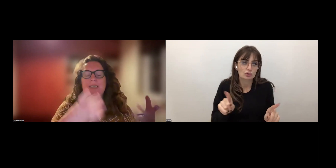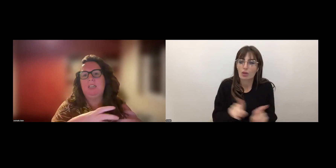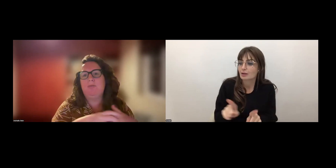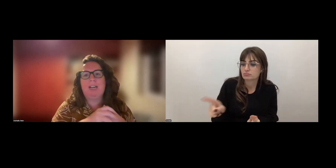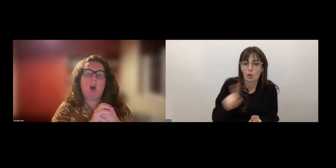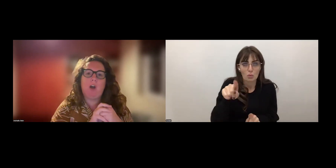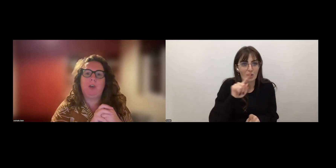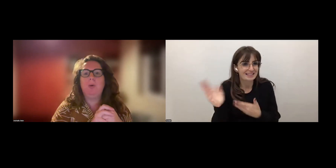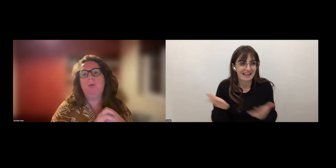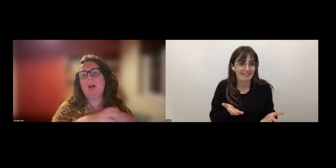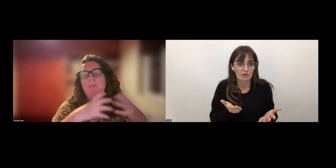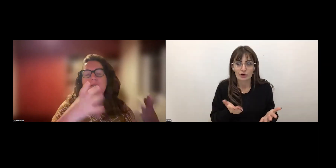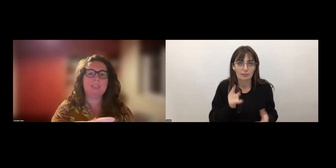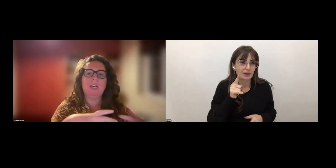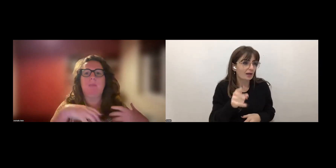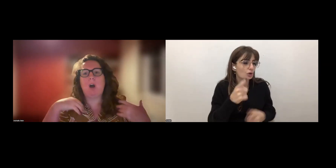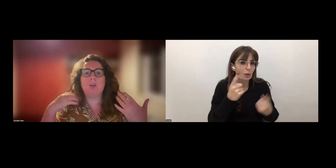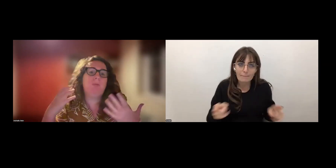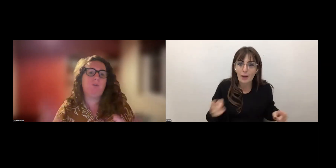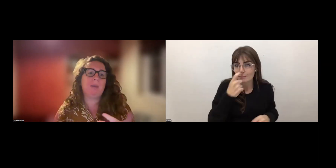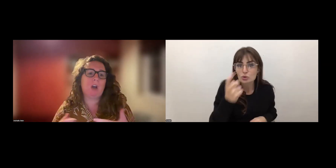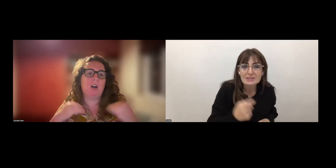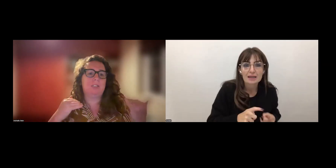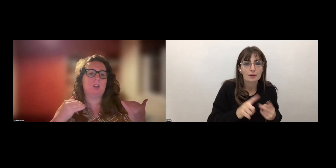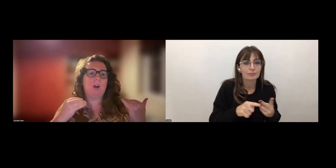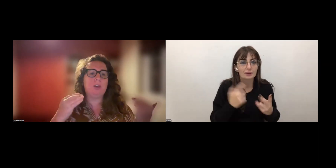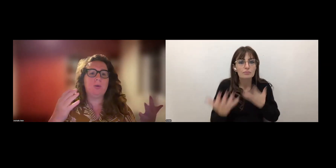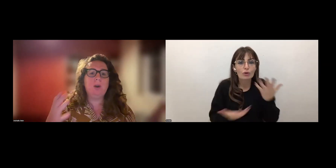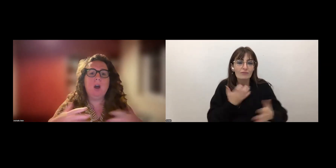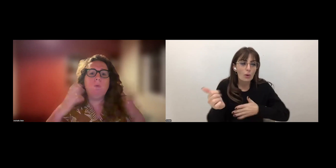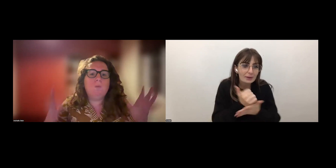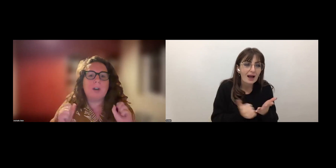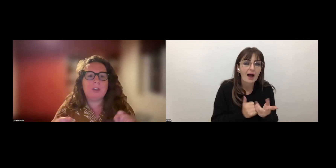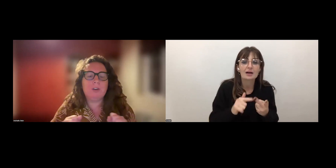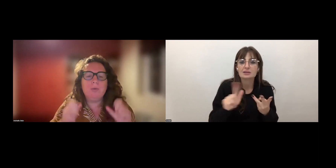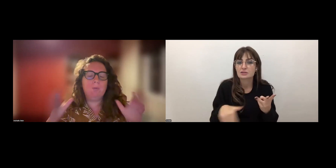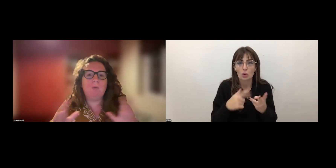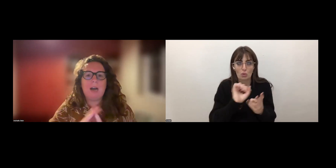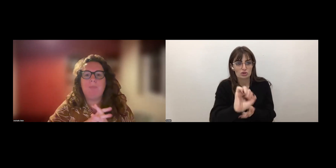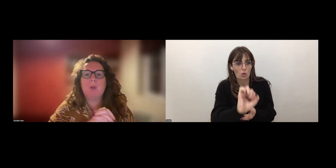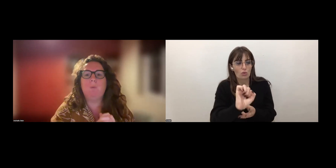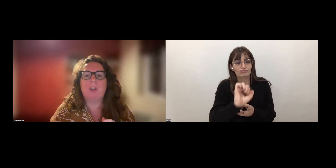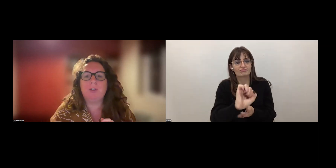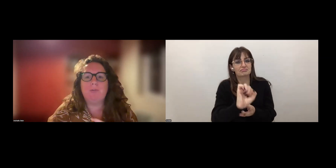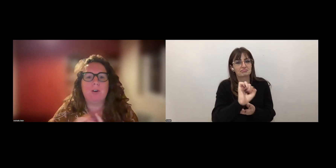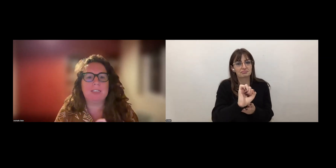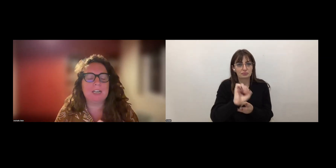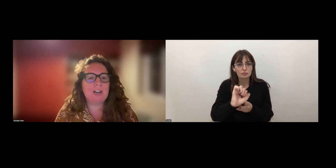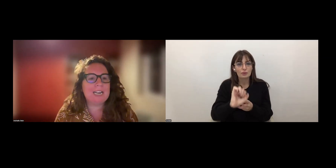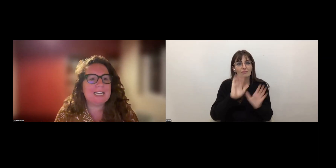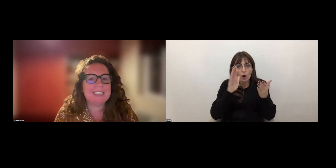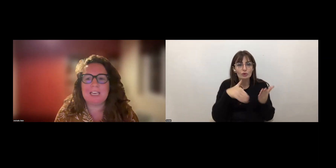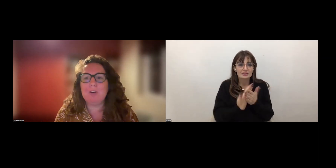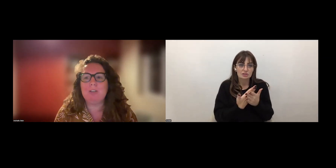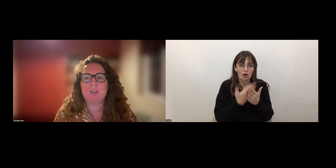it deliver. Are you a museum? Are you performing arts? What are you focusing on? Let's see who is